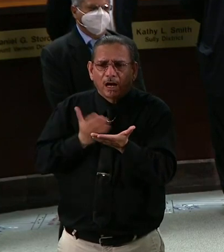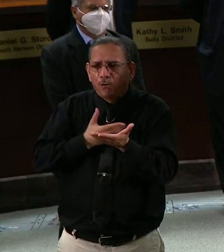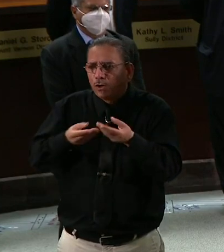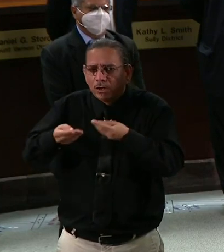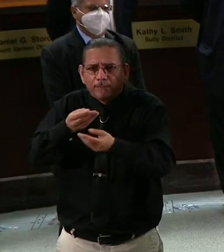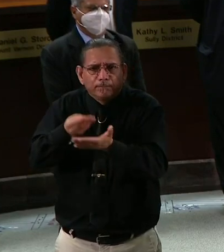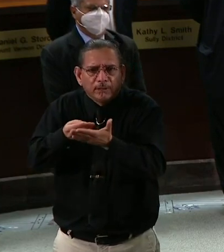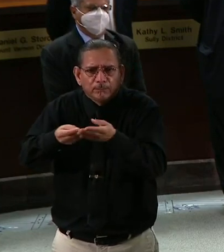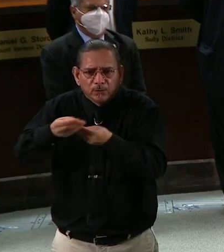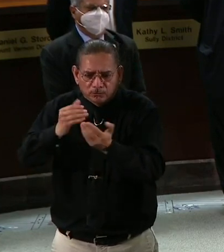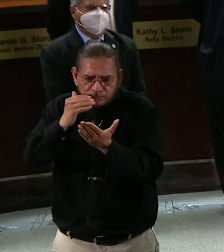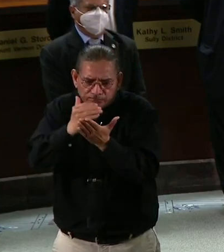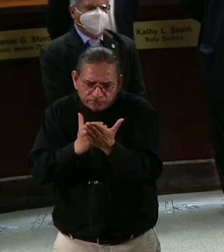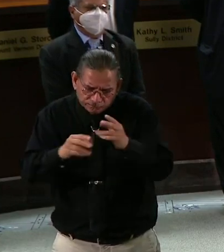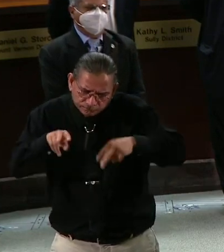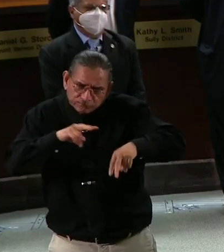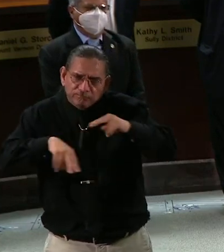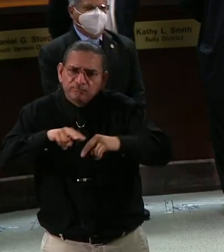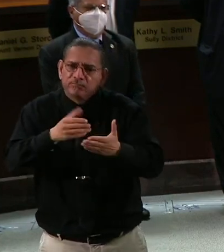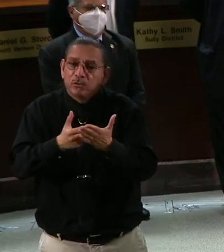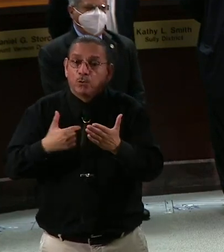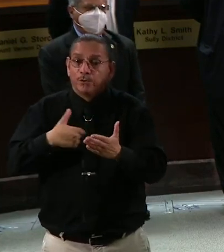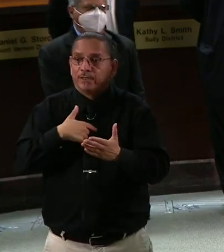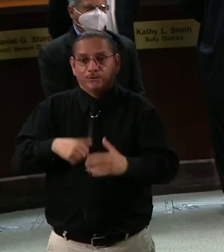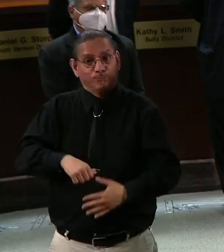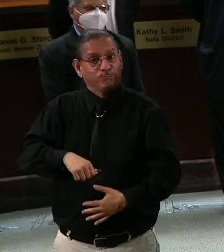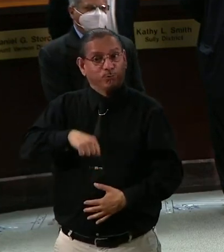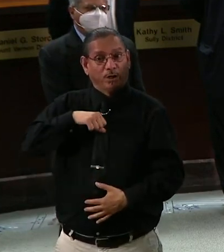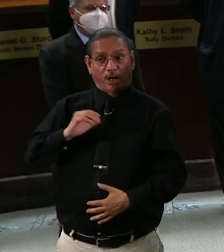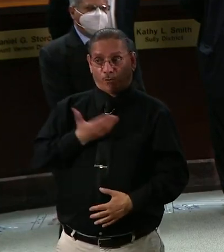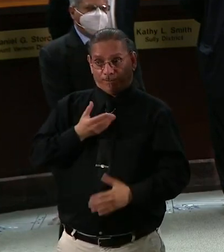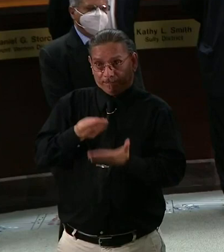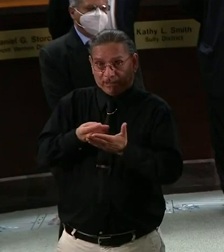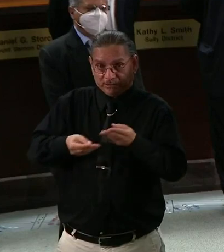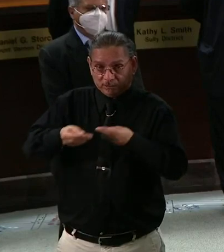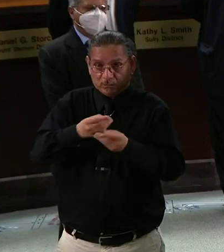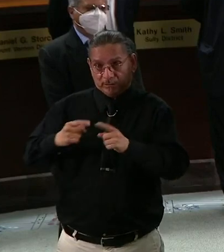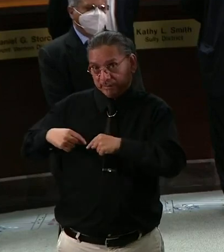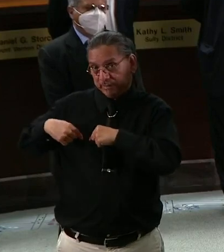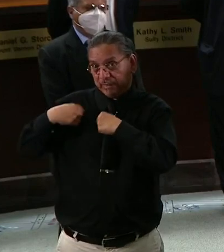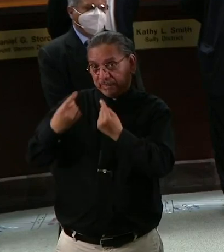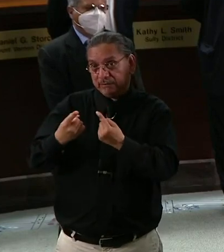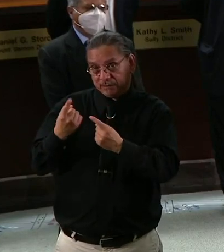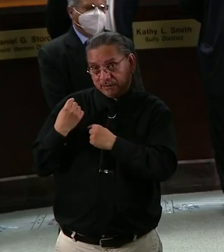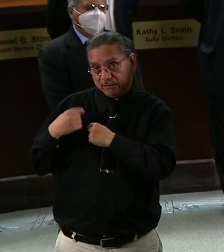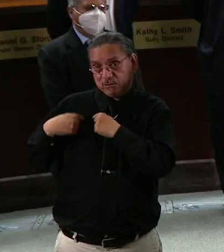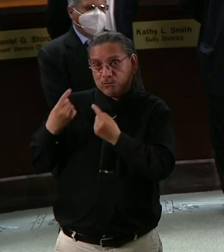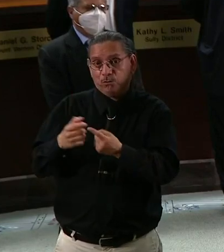BACK TO A RICHMOND ARE HERE TO FEW WEEKS BE TALK ABOUT A BUT BUT WE OF THE THINGS THAT YOU KNOW WE'RE WE WERE TO HAVE IN